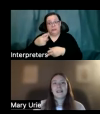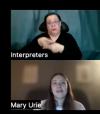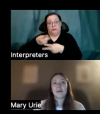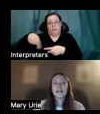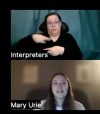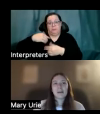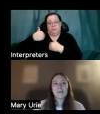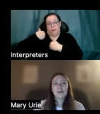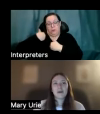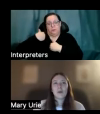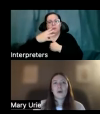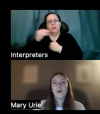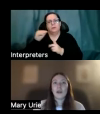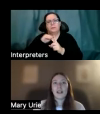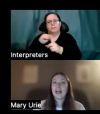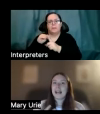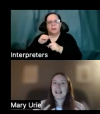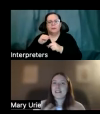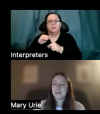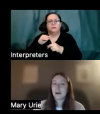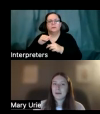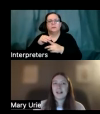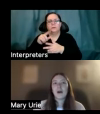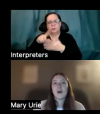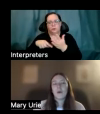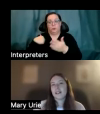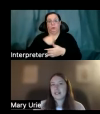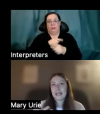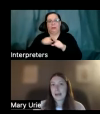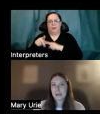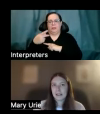and remind To them, what we as the public want to see happen.